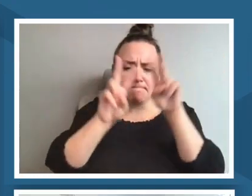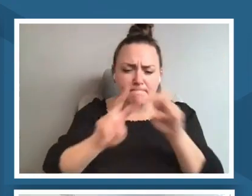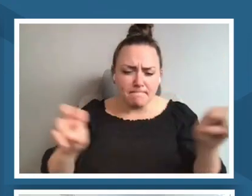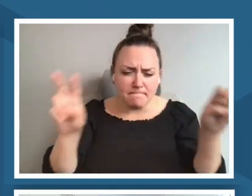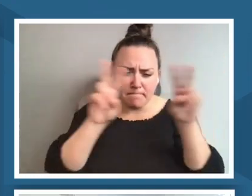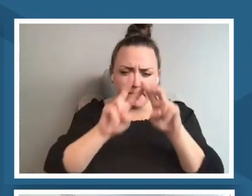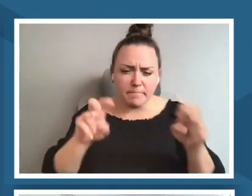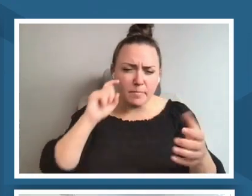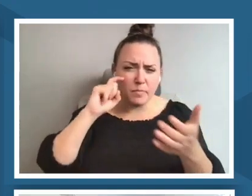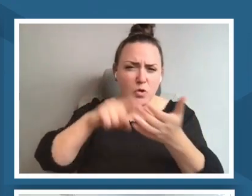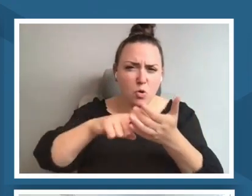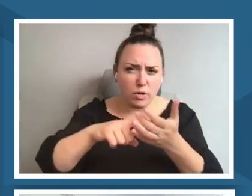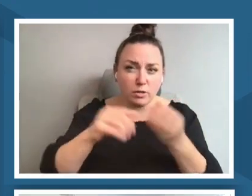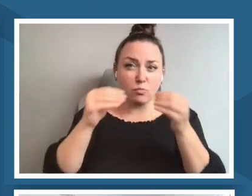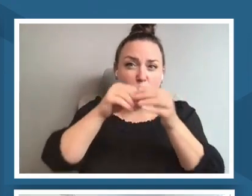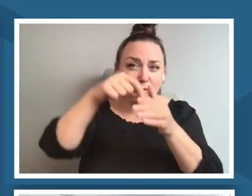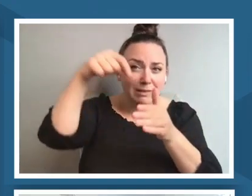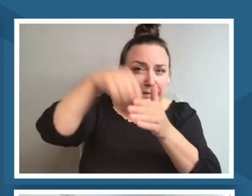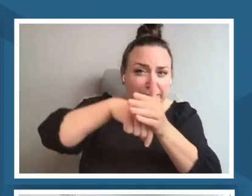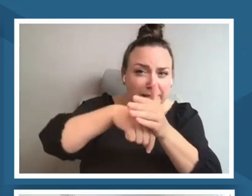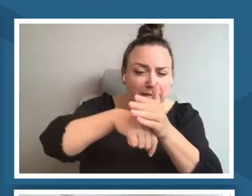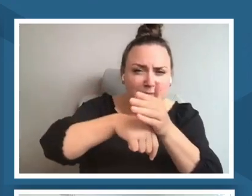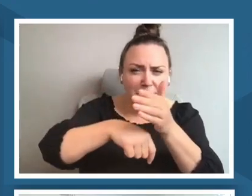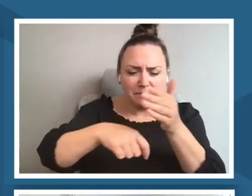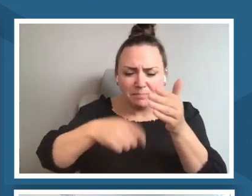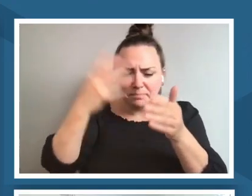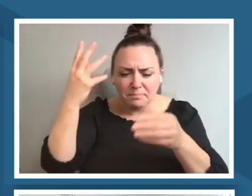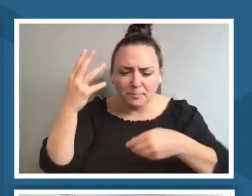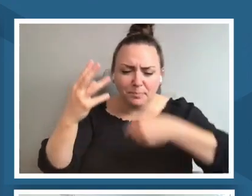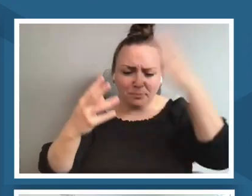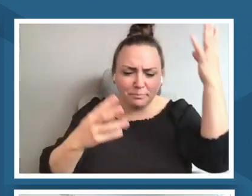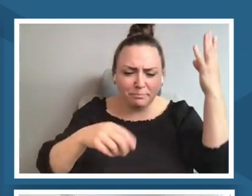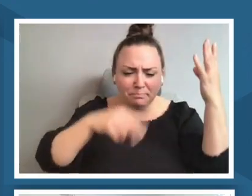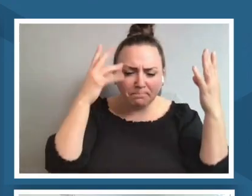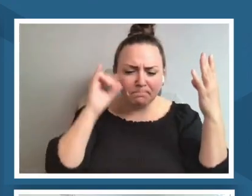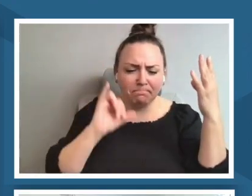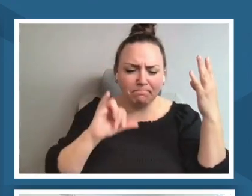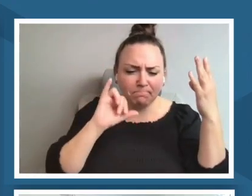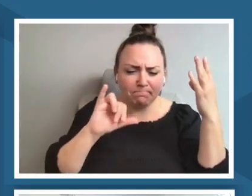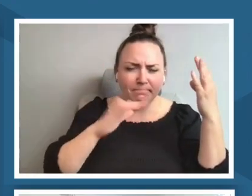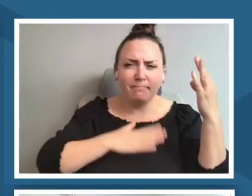we start to uncover our